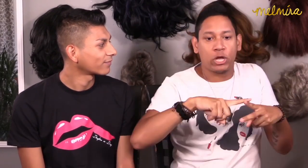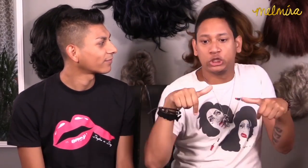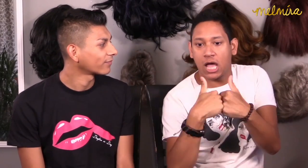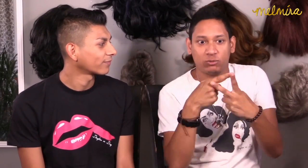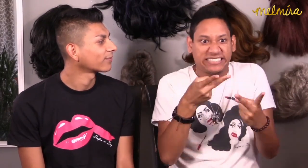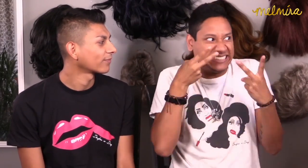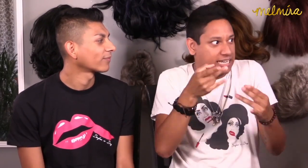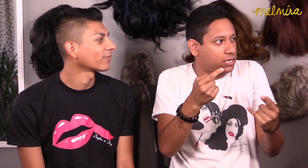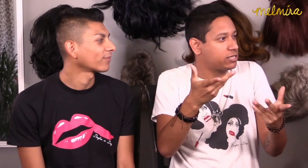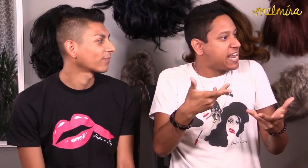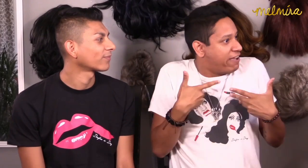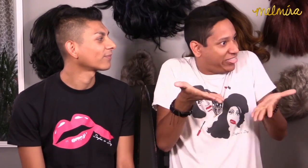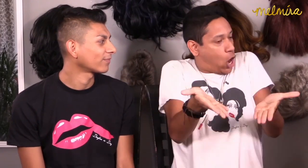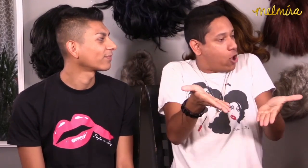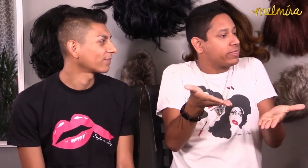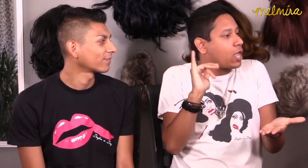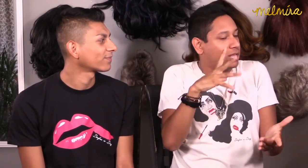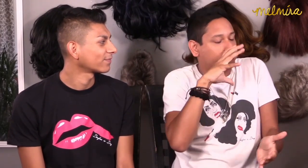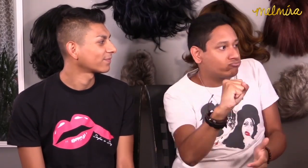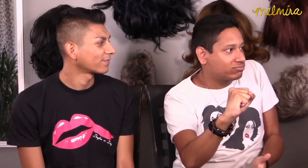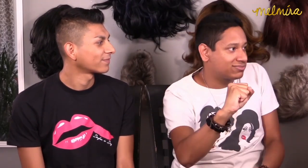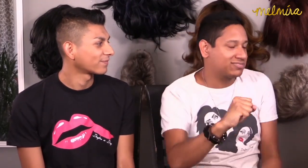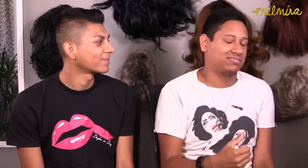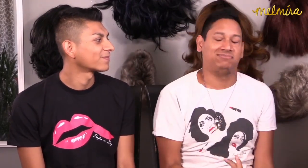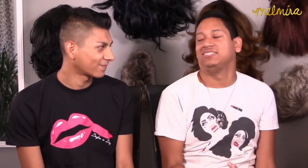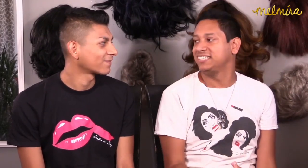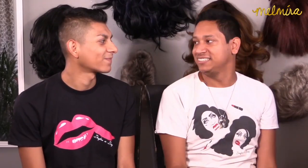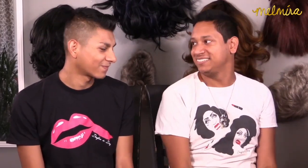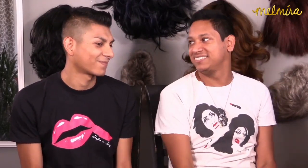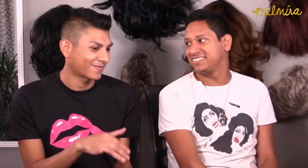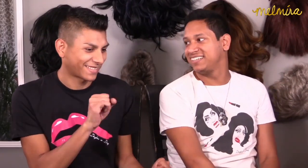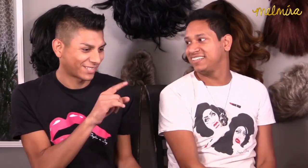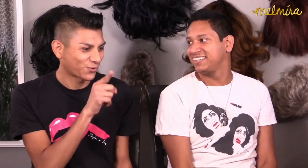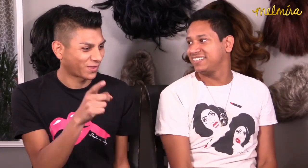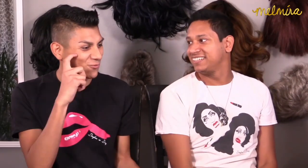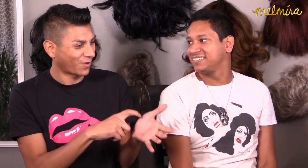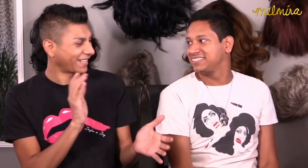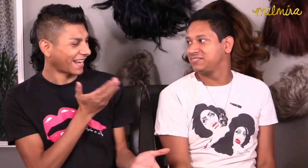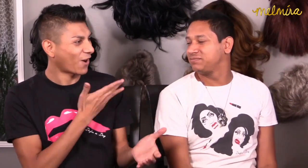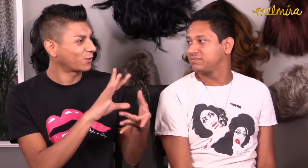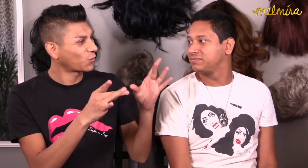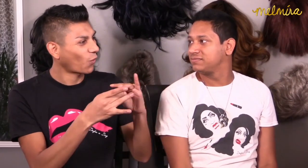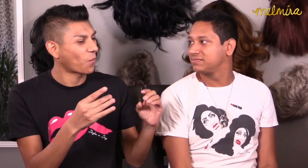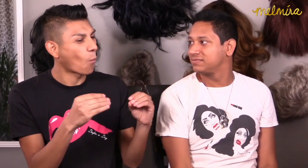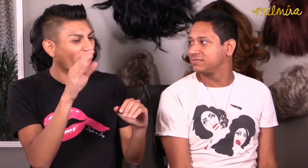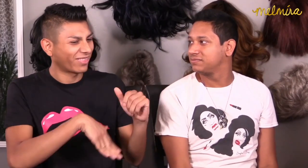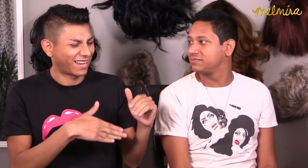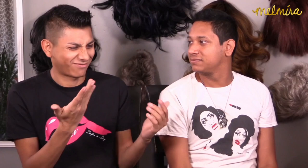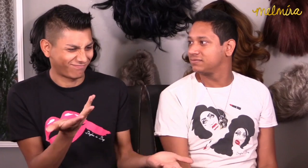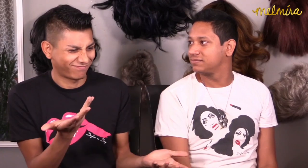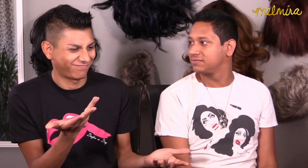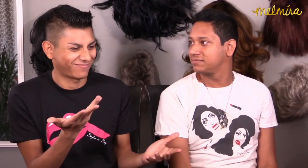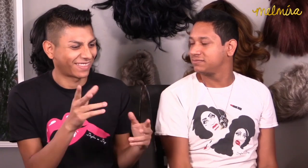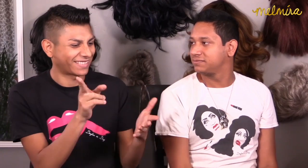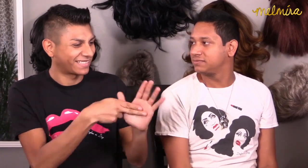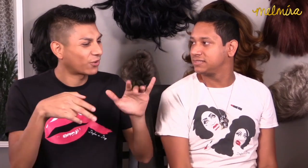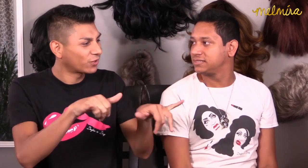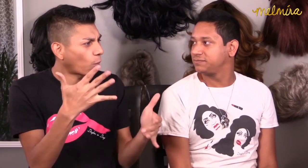and you see it and it's there. It's fascinating. Yes, that's true. They recognized our story more than the stereotypes they're used to.